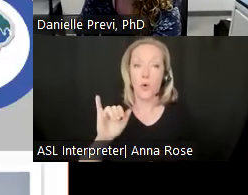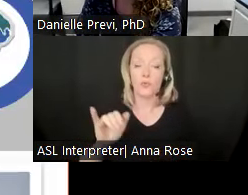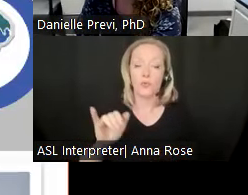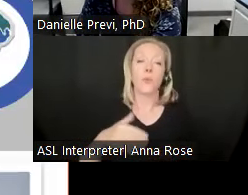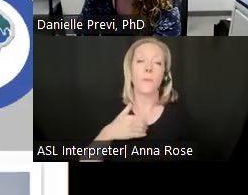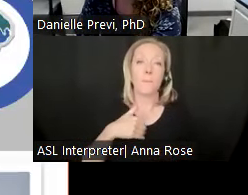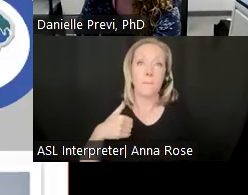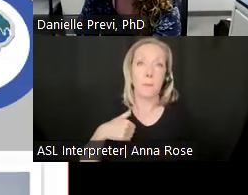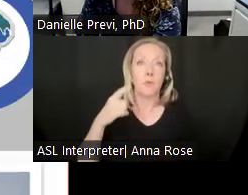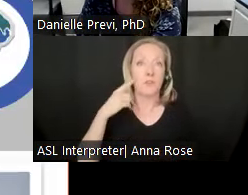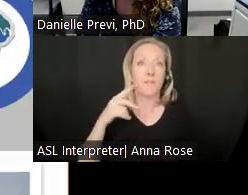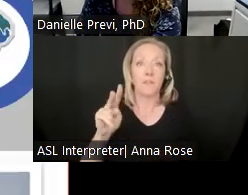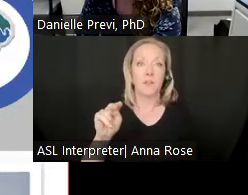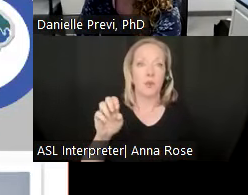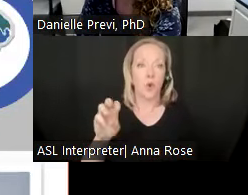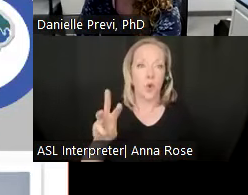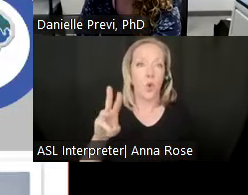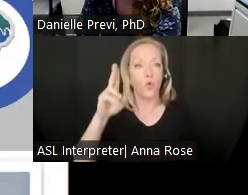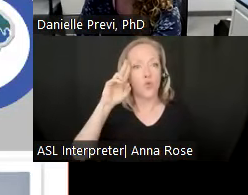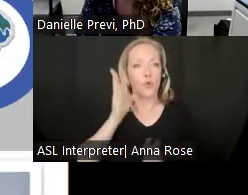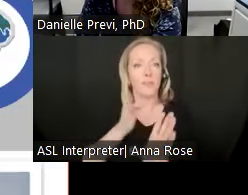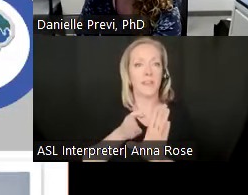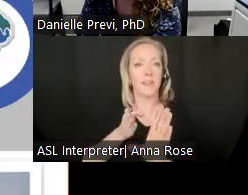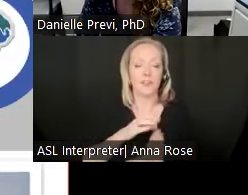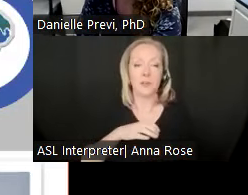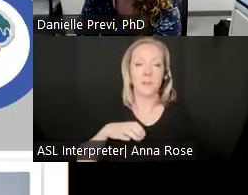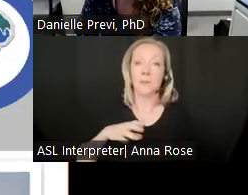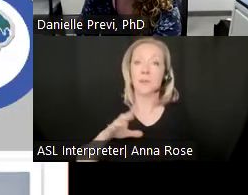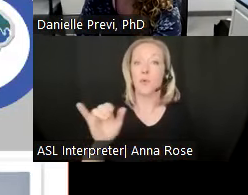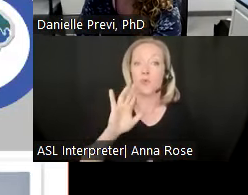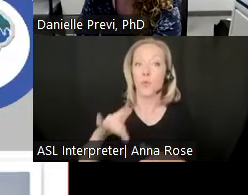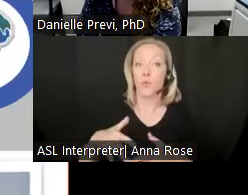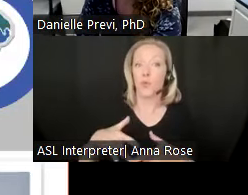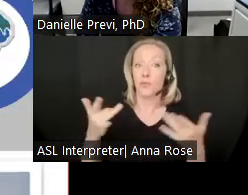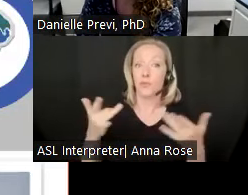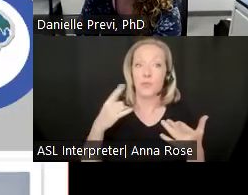committee. We're also excited to welcome our new 2023-2025 committee members.